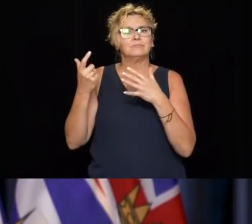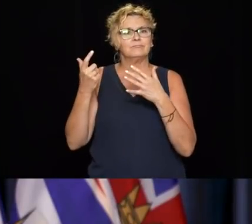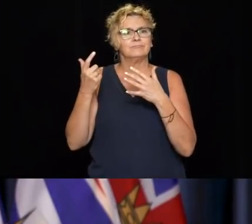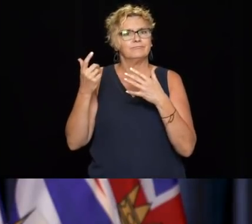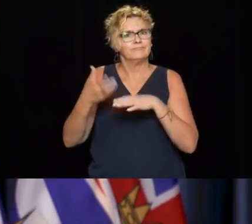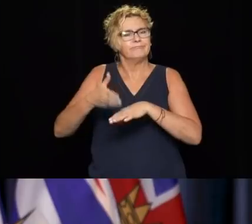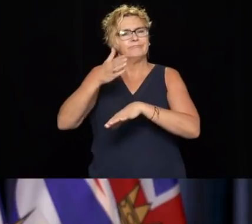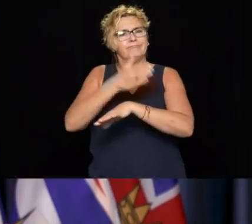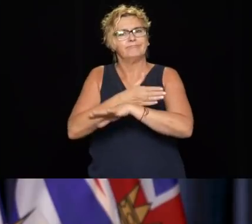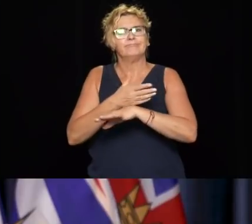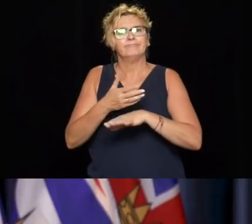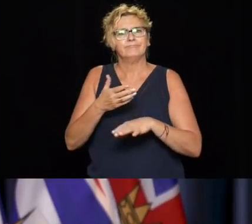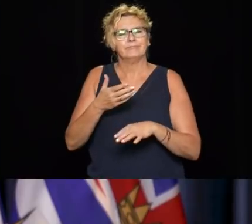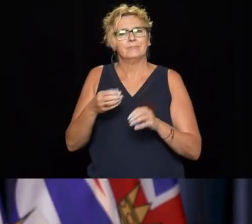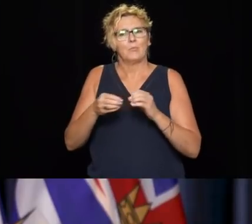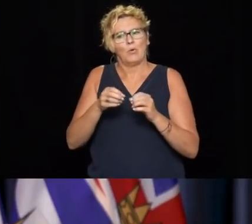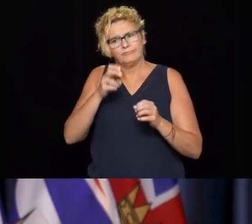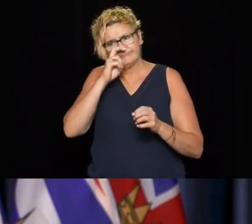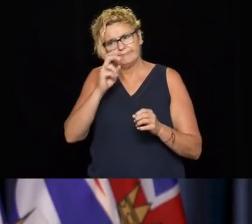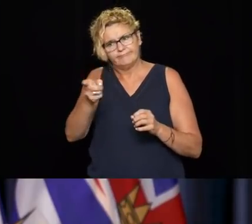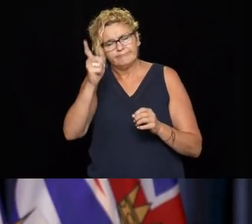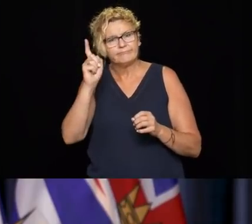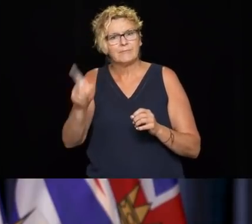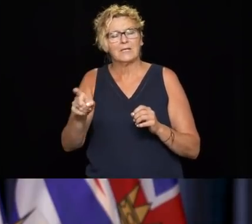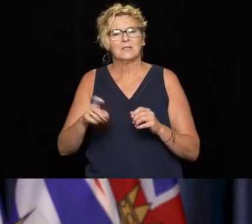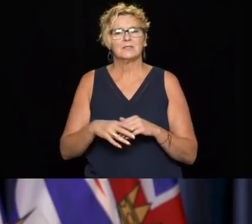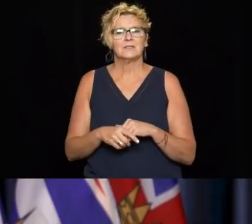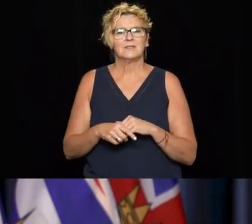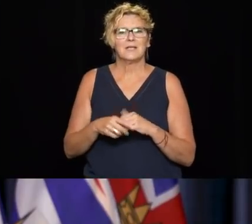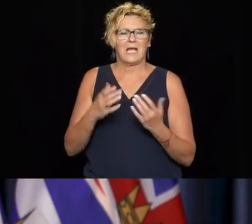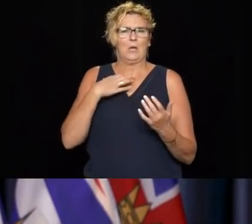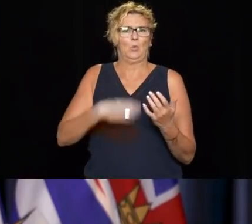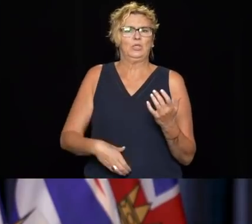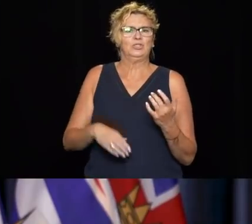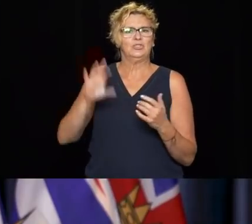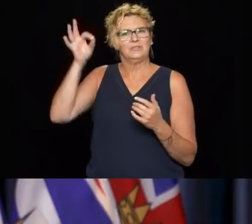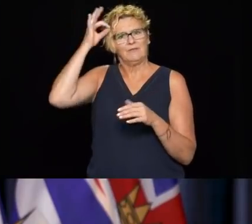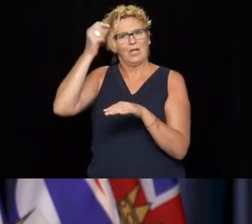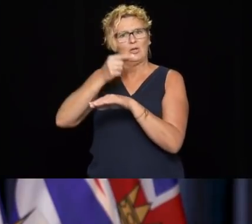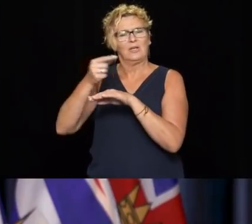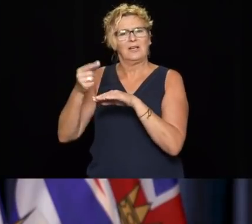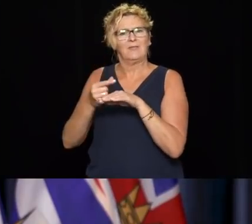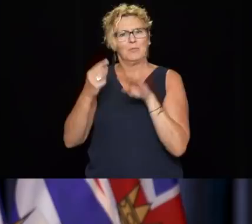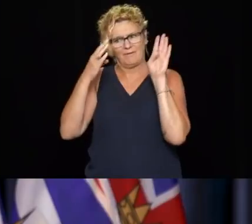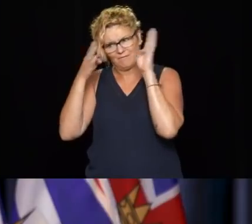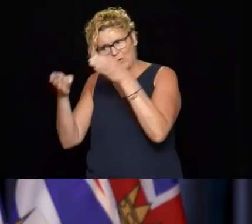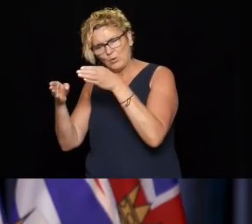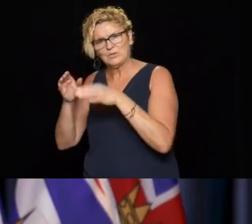to the PM about this and he is seized with the challenge and rather than focusing on